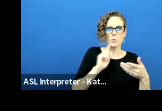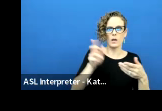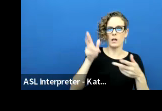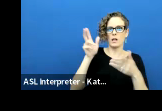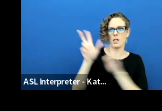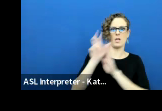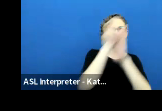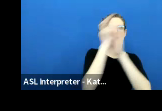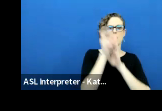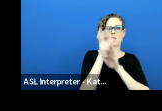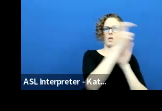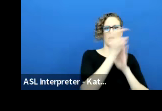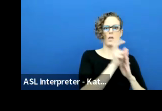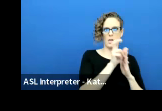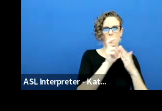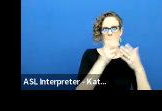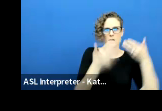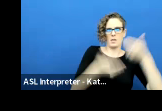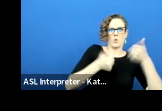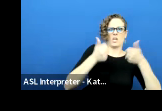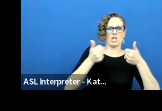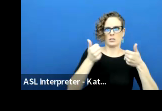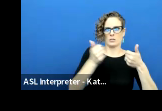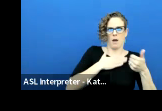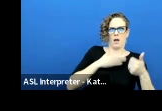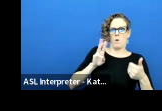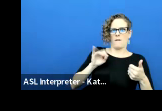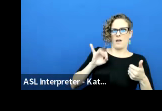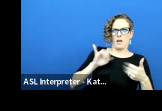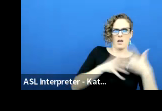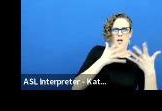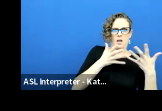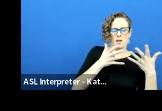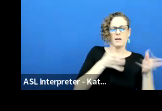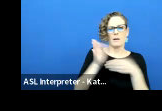uh part of the frequency range that then we probably want to go with zigbee or Z-Wave I